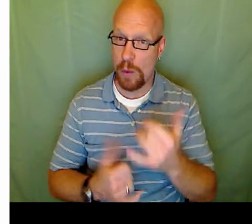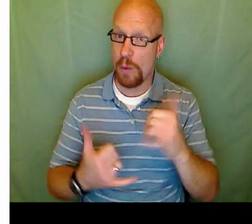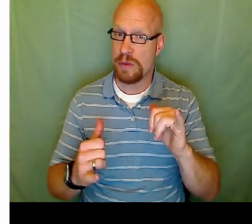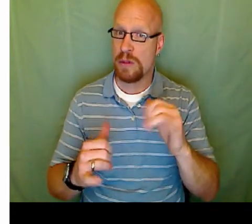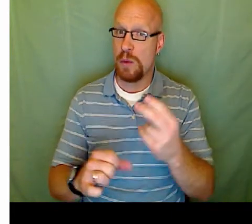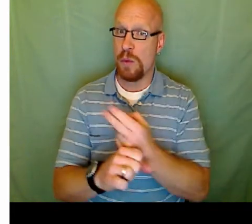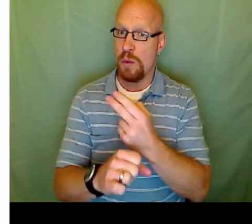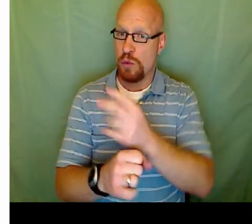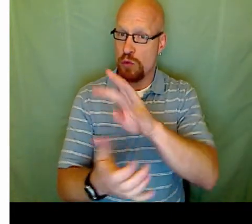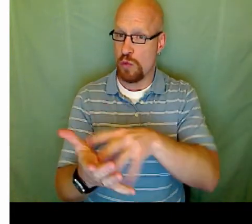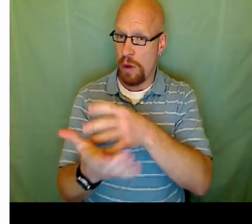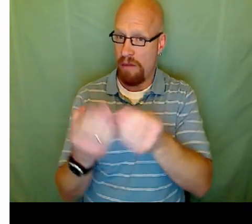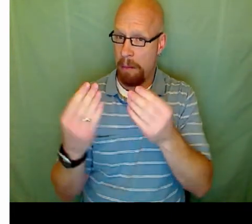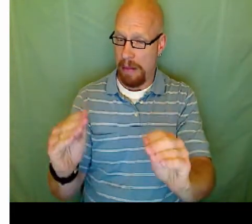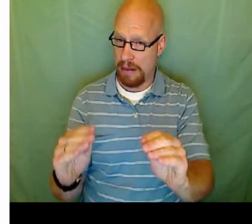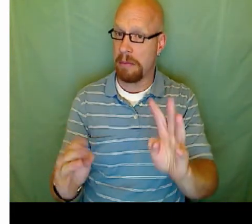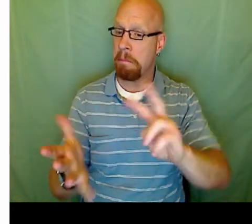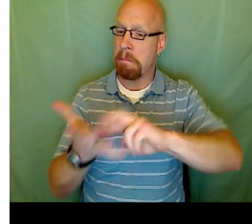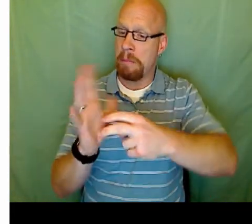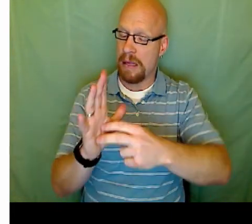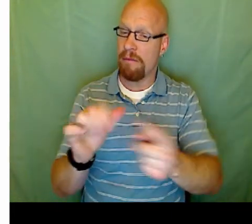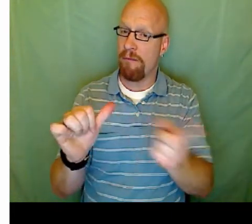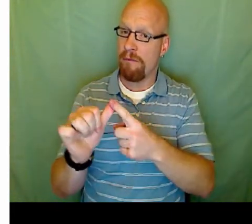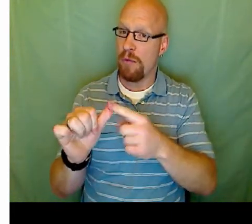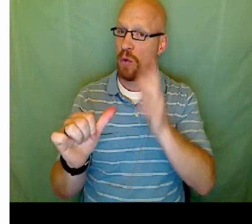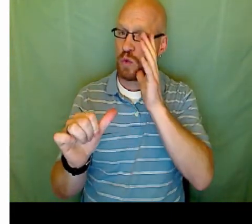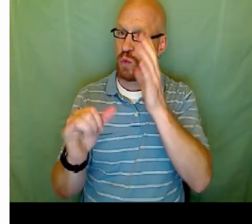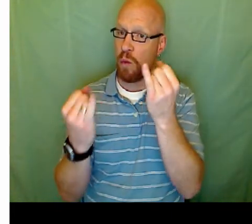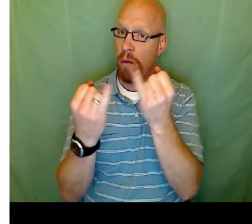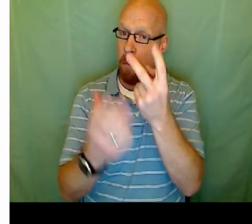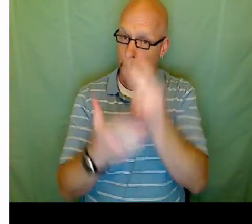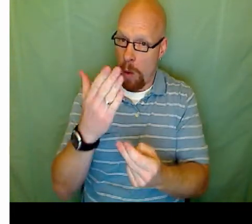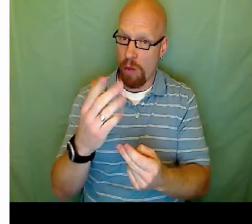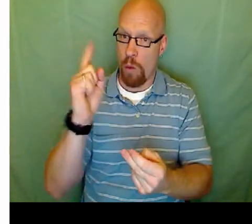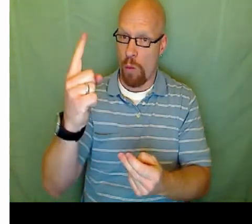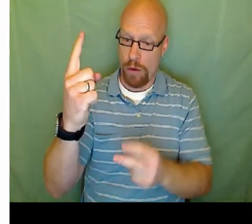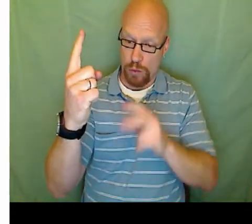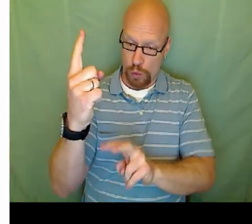We're using the graphing method, which means we need